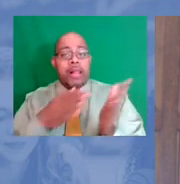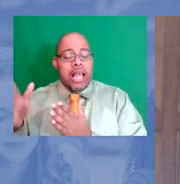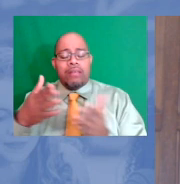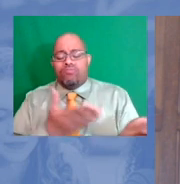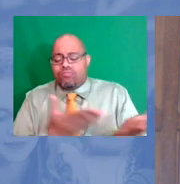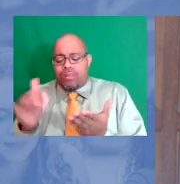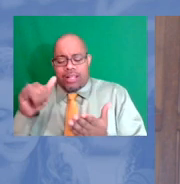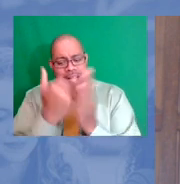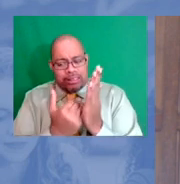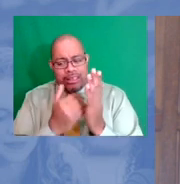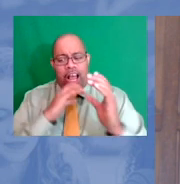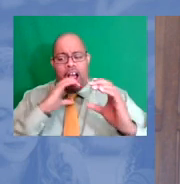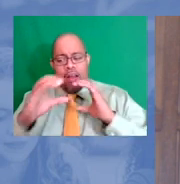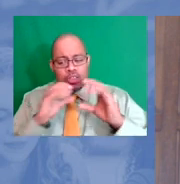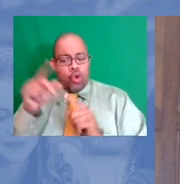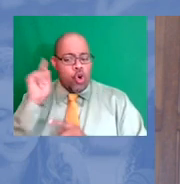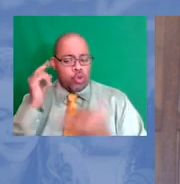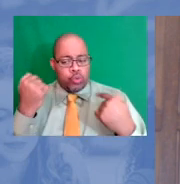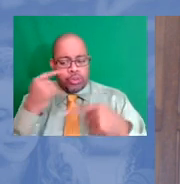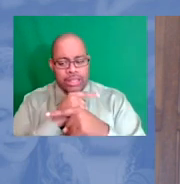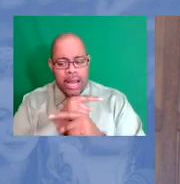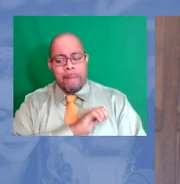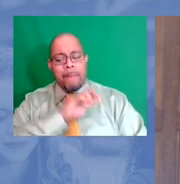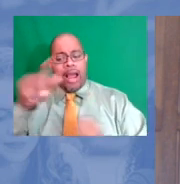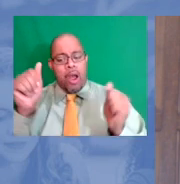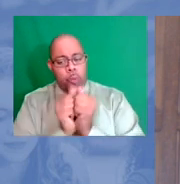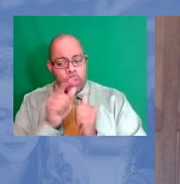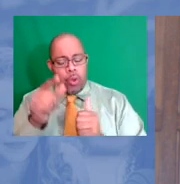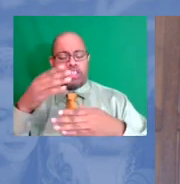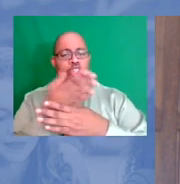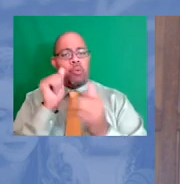YOU HEARD TODAY BACK WITH YOU AND SHARE WITH YOUR COLLEAGUES, WE'RE ALL IN THIS TOGETHER.